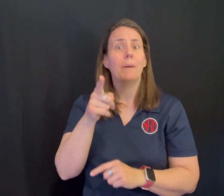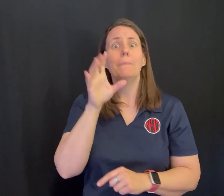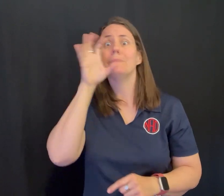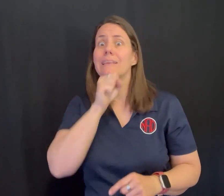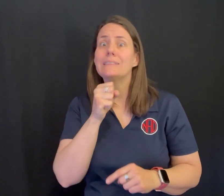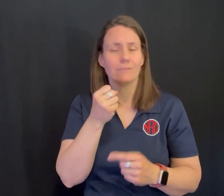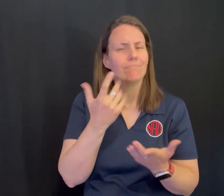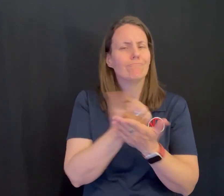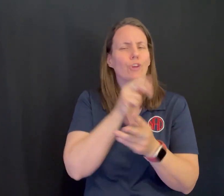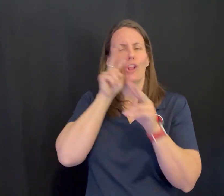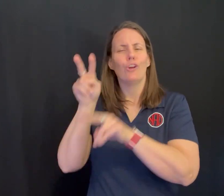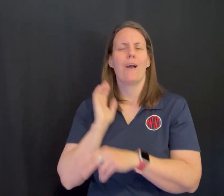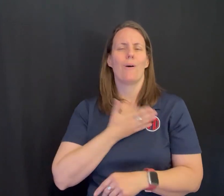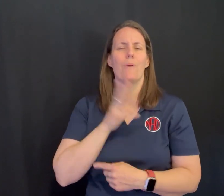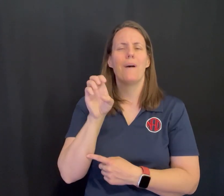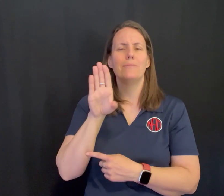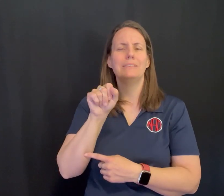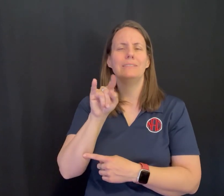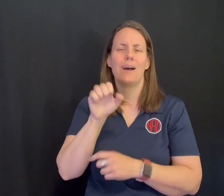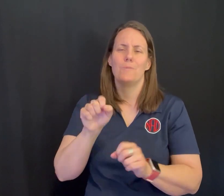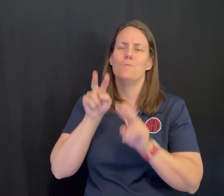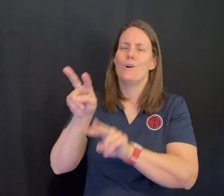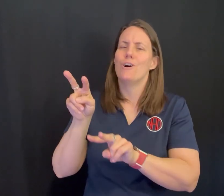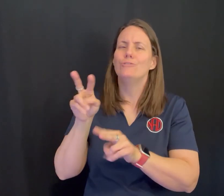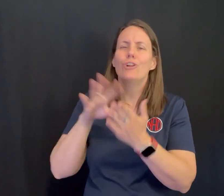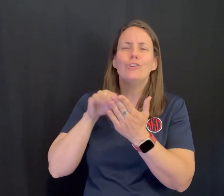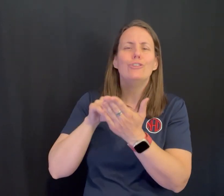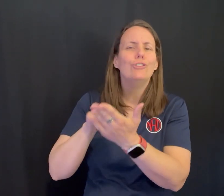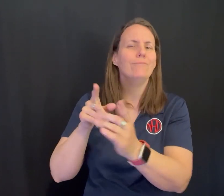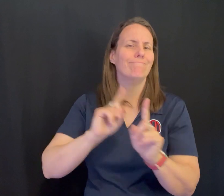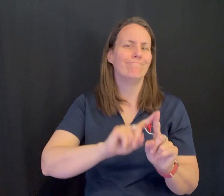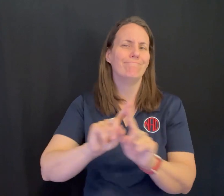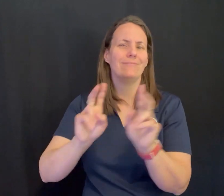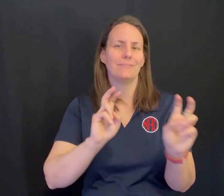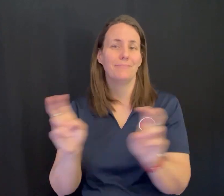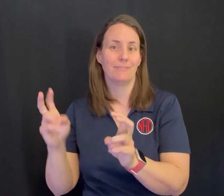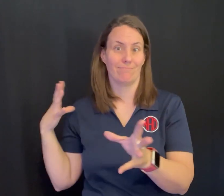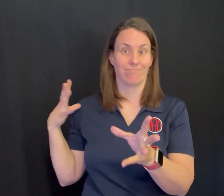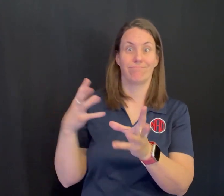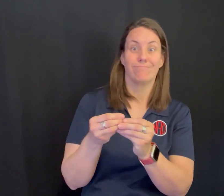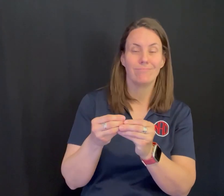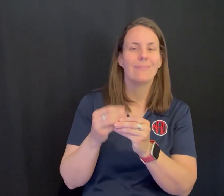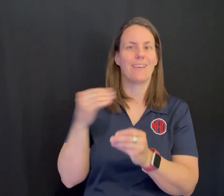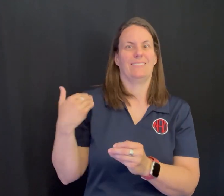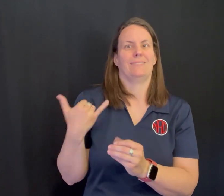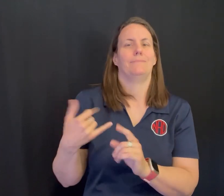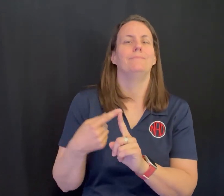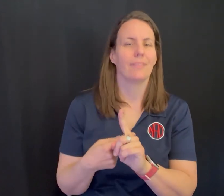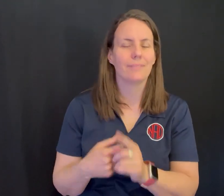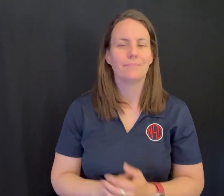we keep a list of webinar recordings on our website in case you missed one, it's a great opportunity to learn from past webinars.